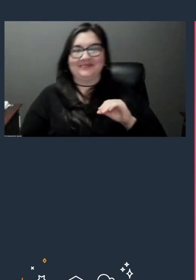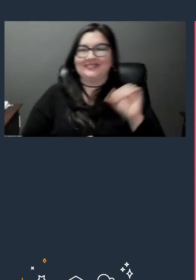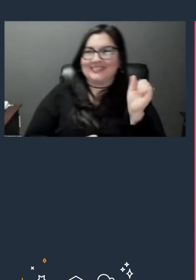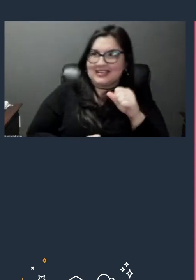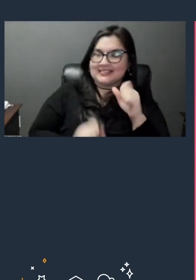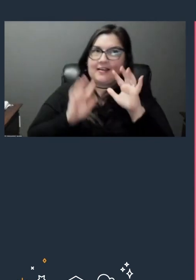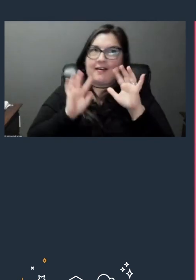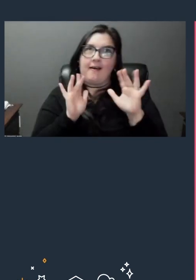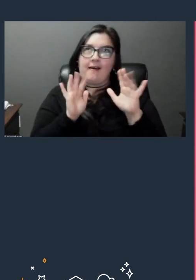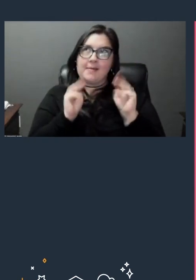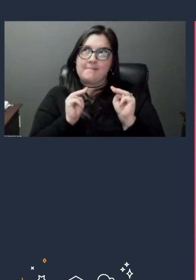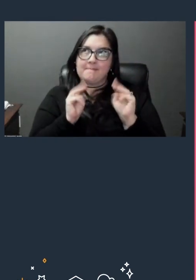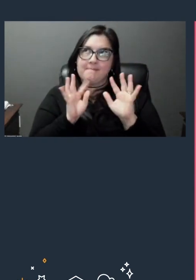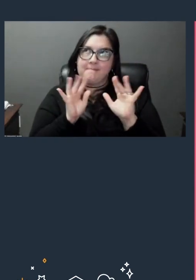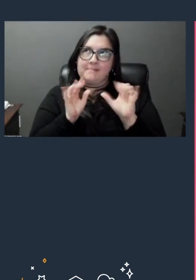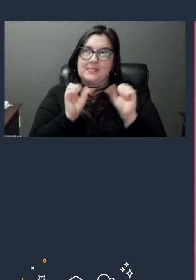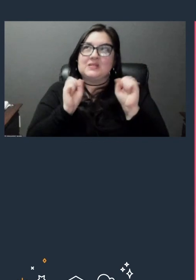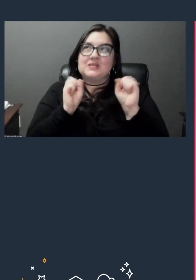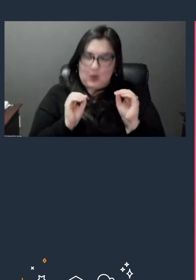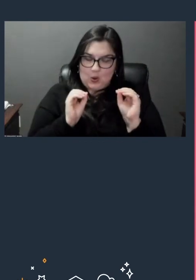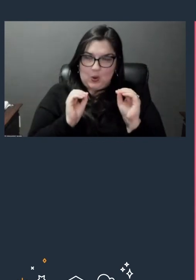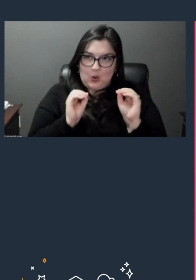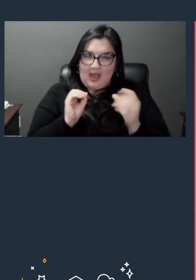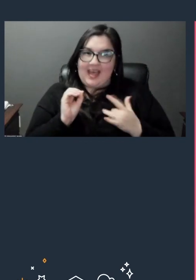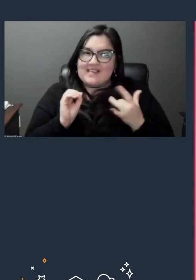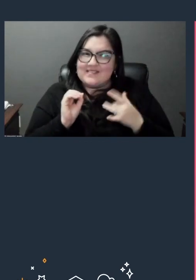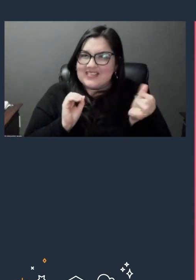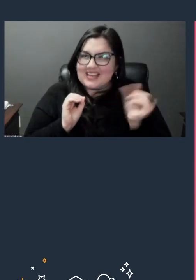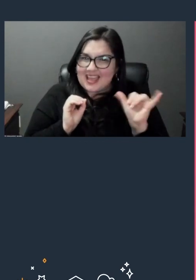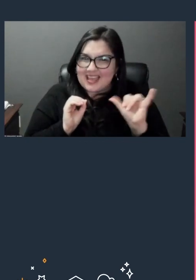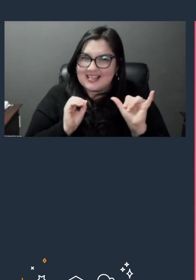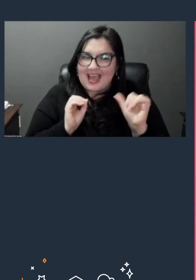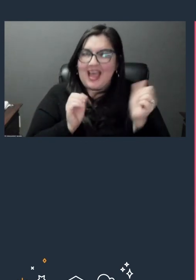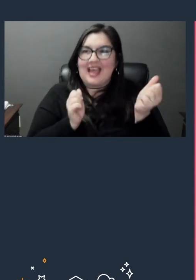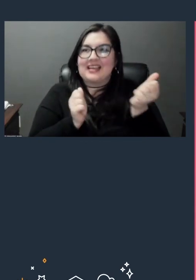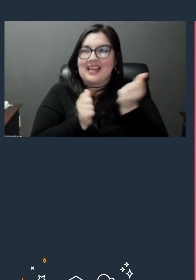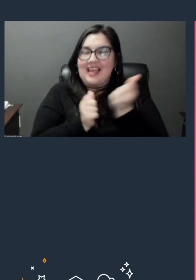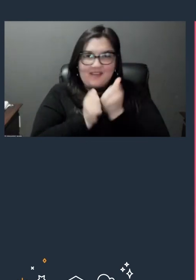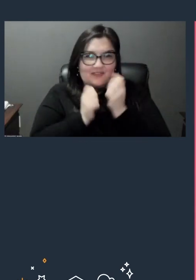So I feel like almost all or every customer gets this as part of S3.